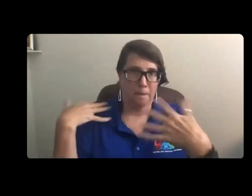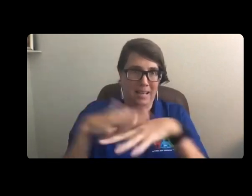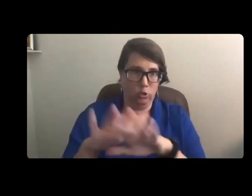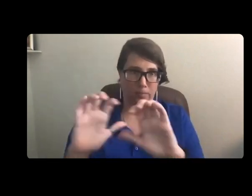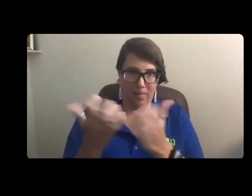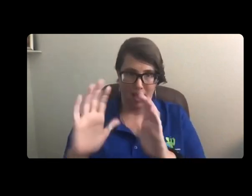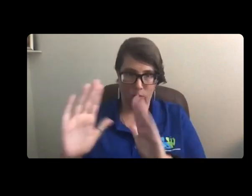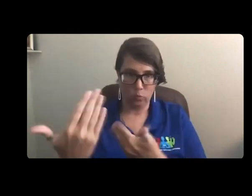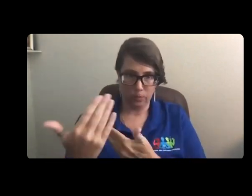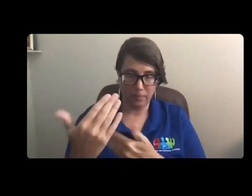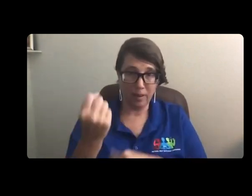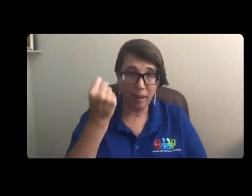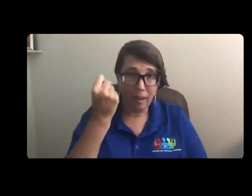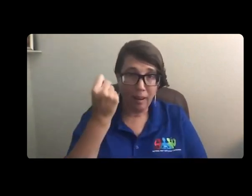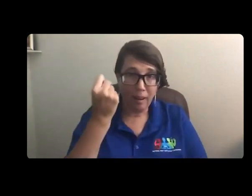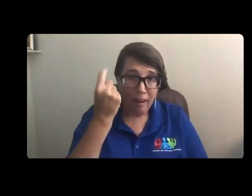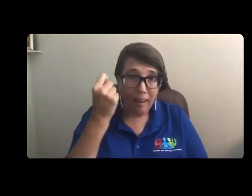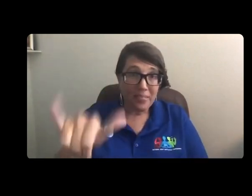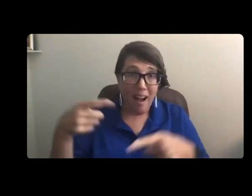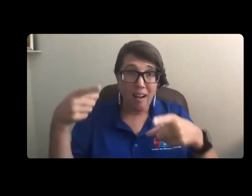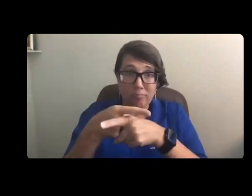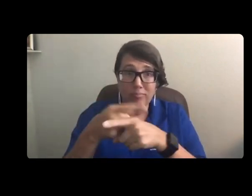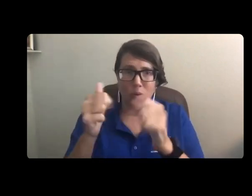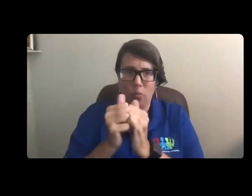And yet -- that is in a mainstream classroom, and yet